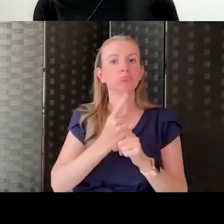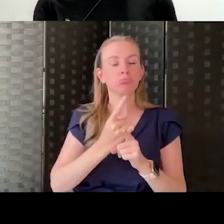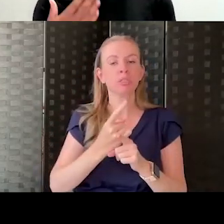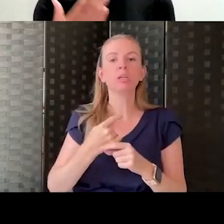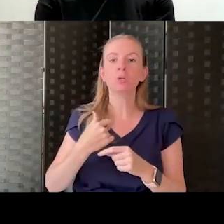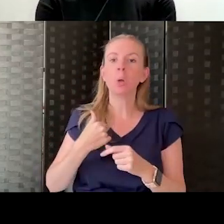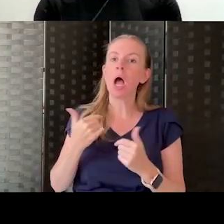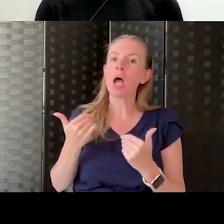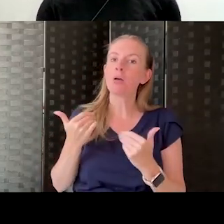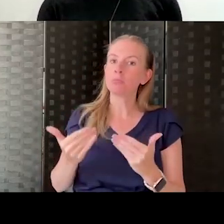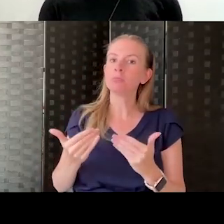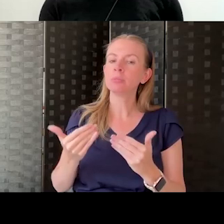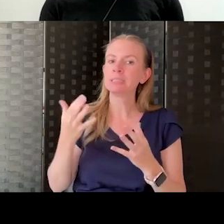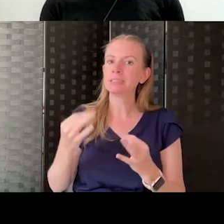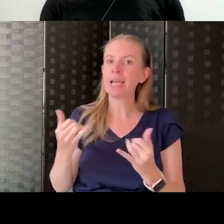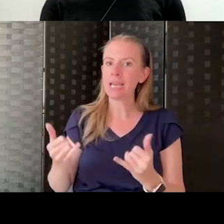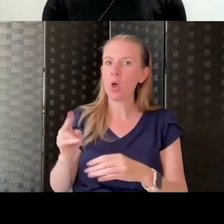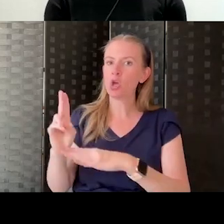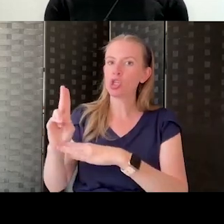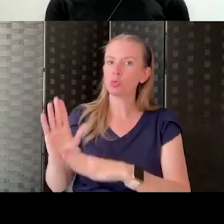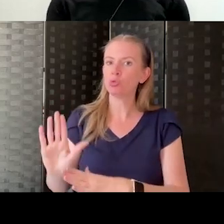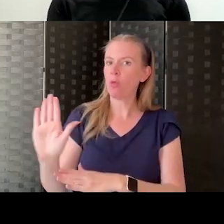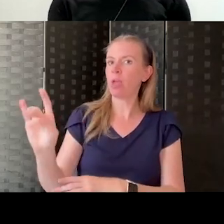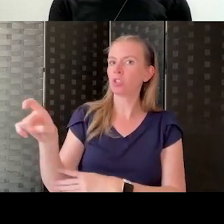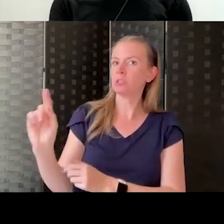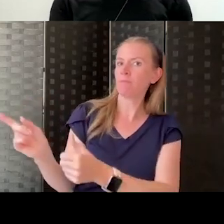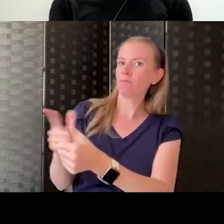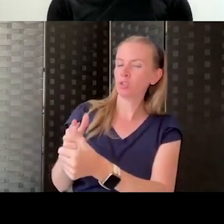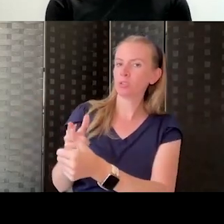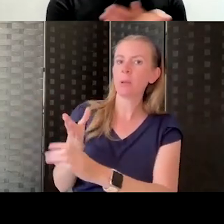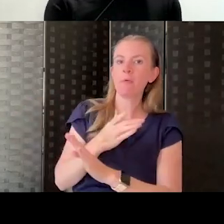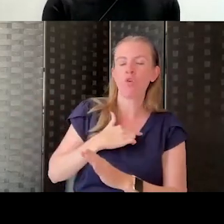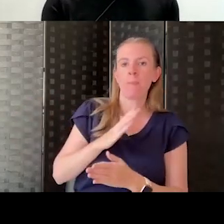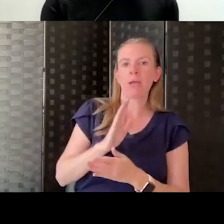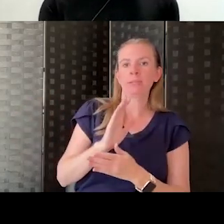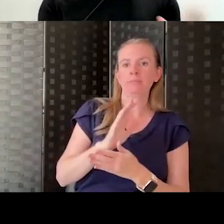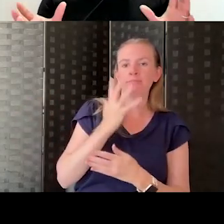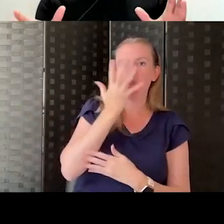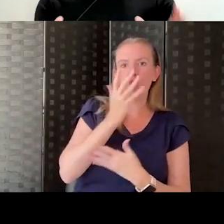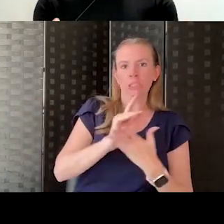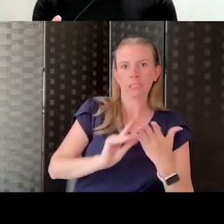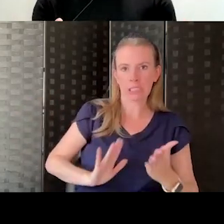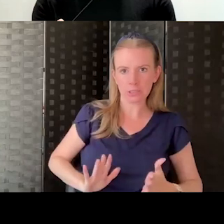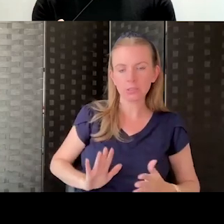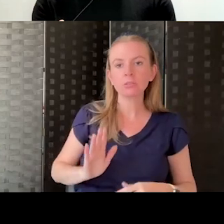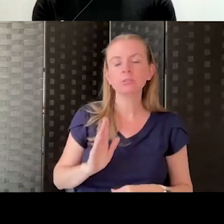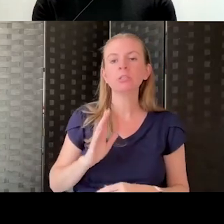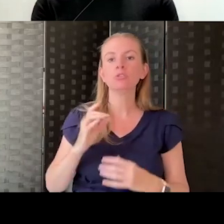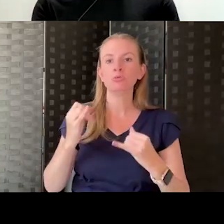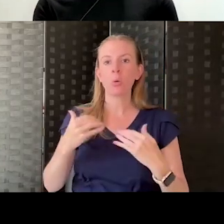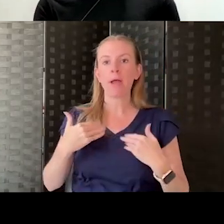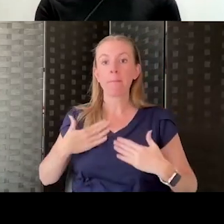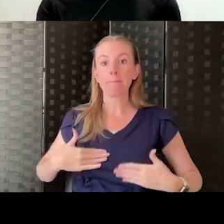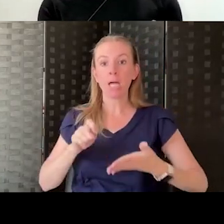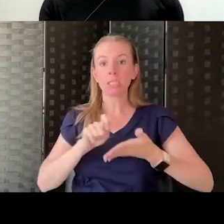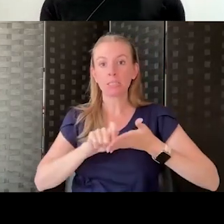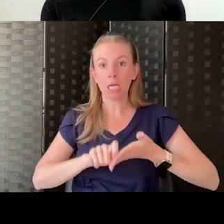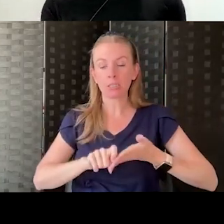to make sure I'm putting my user first before my portfolio. Here you have body text, links, the